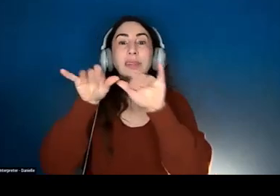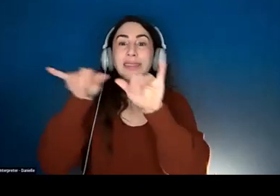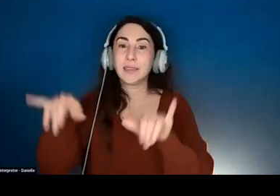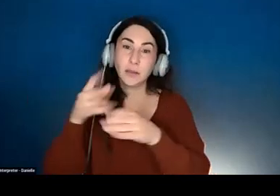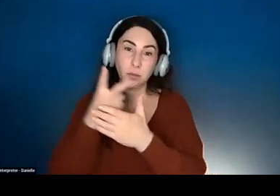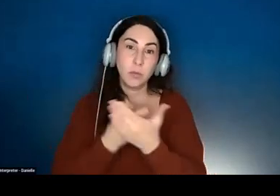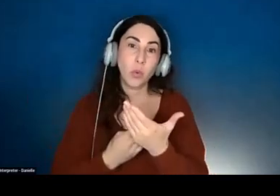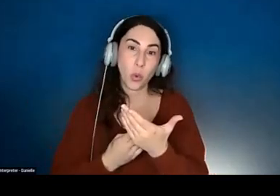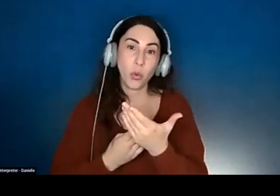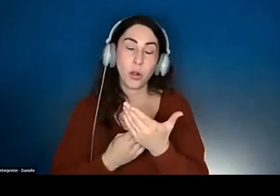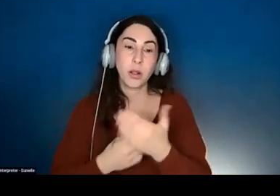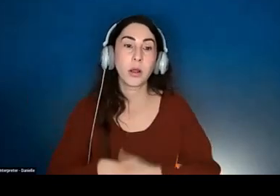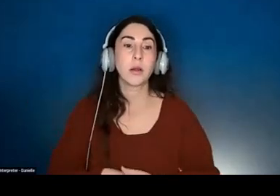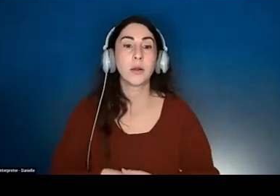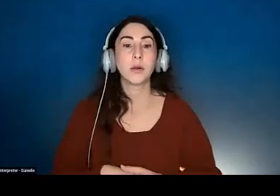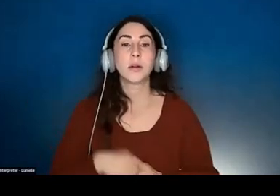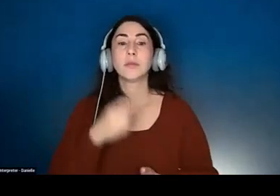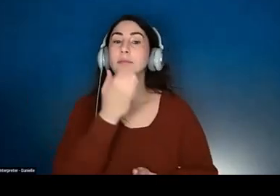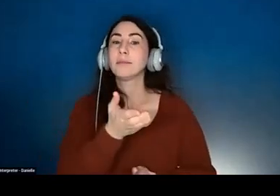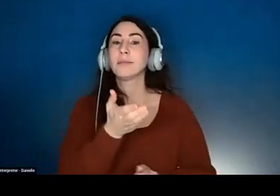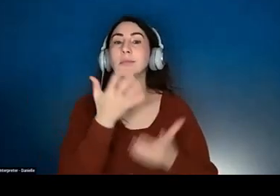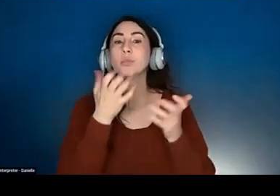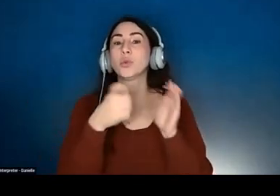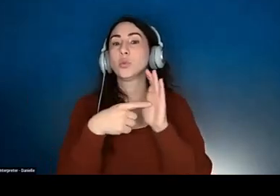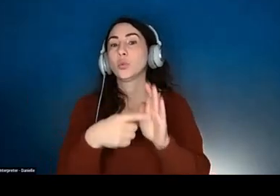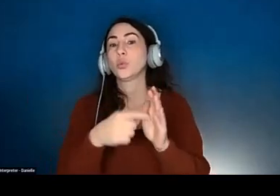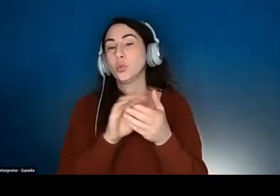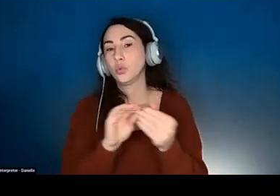want to start with a story to illustrate the individual